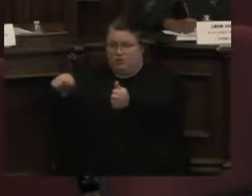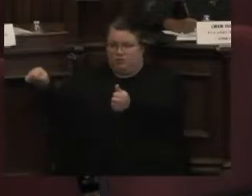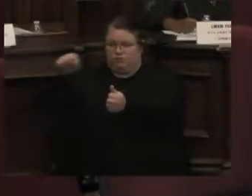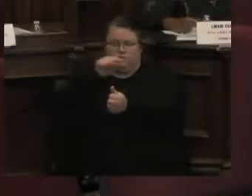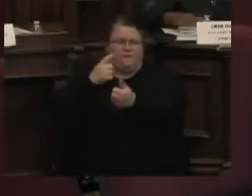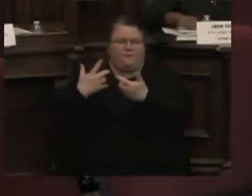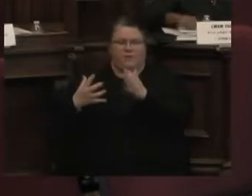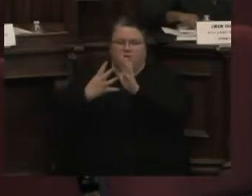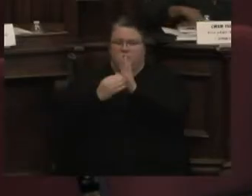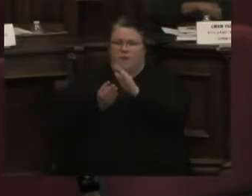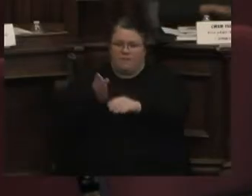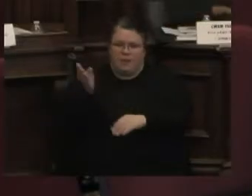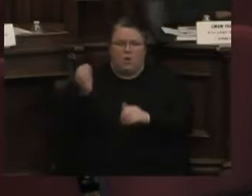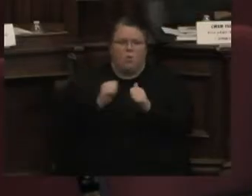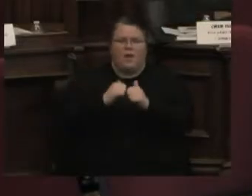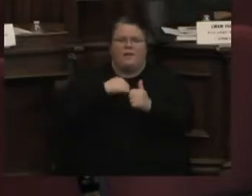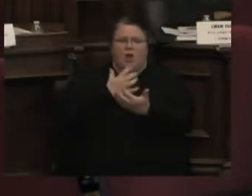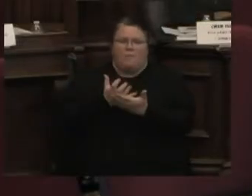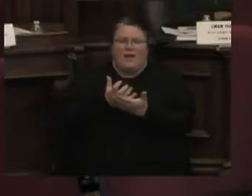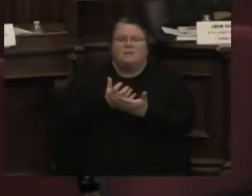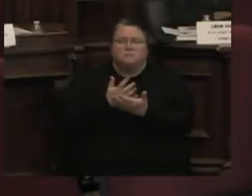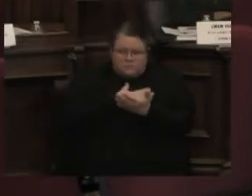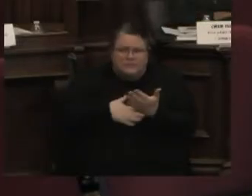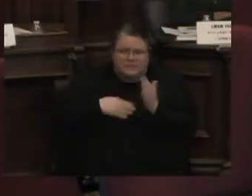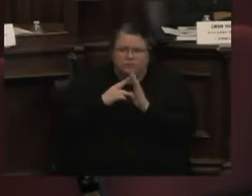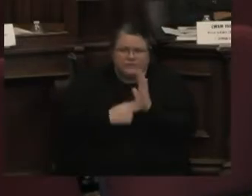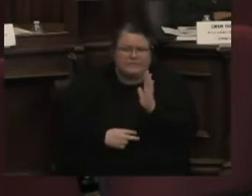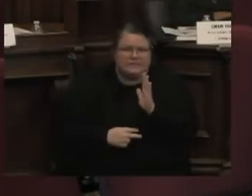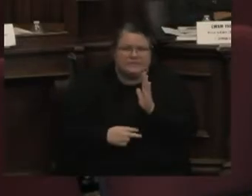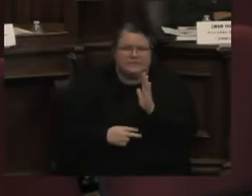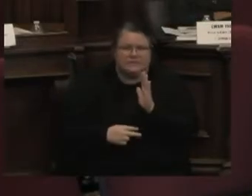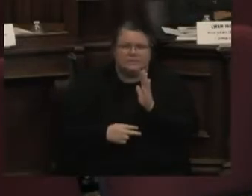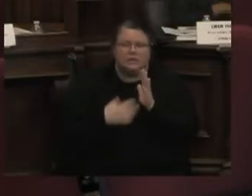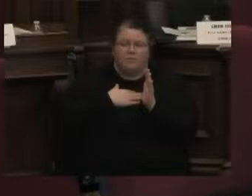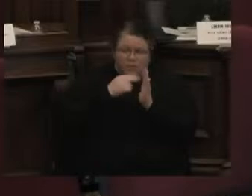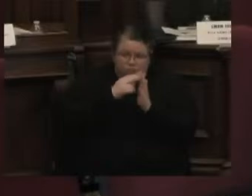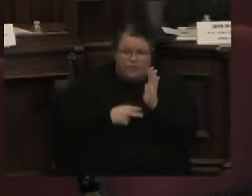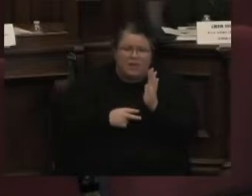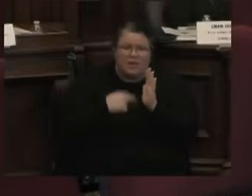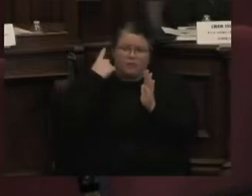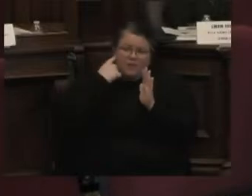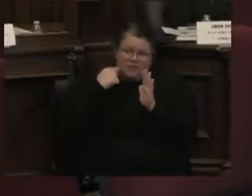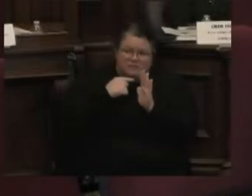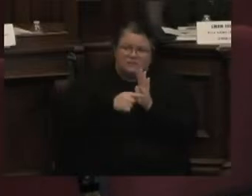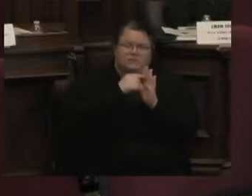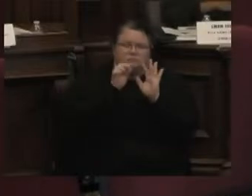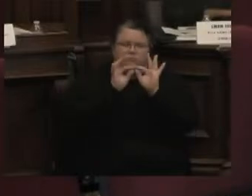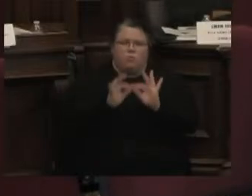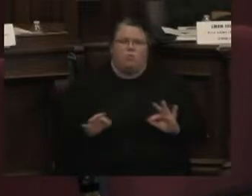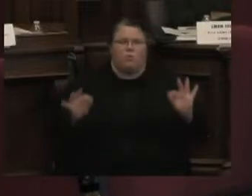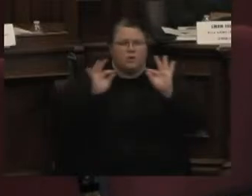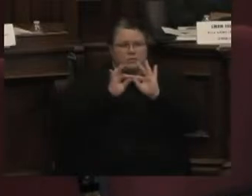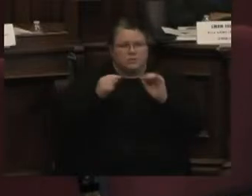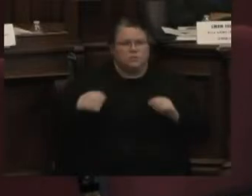legislative delegation. They've all received a copy of that